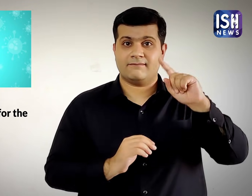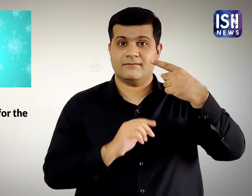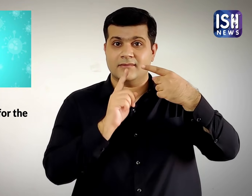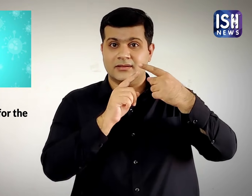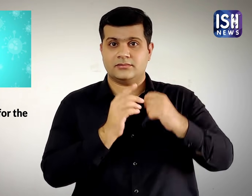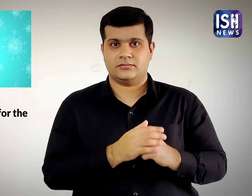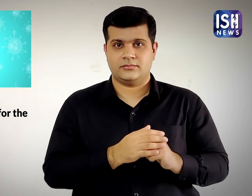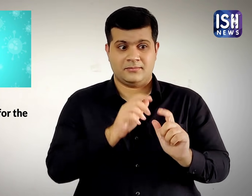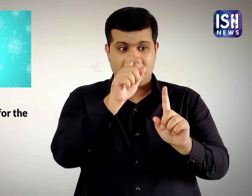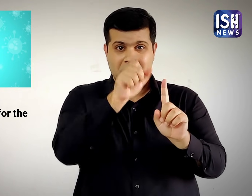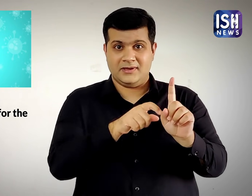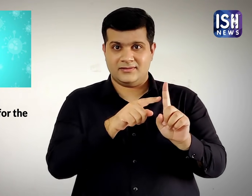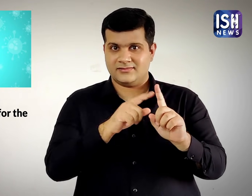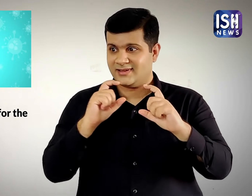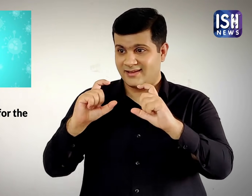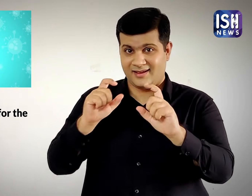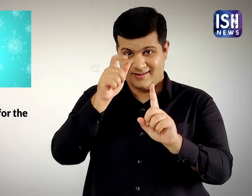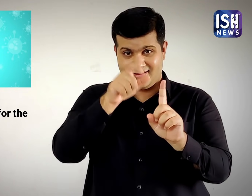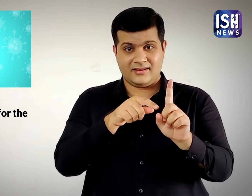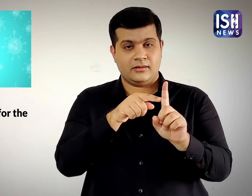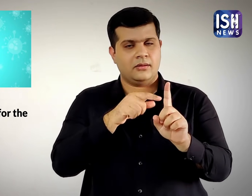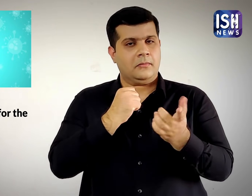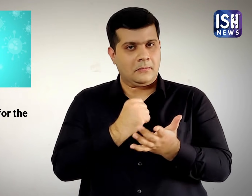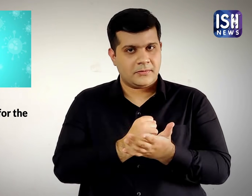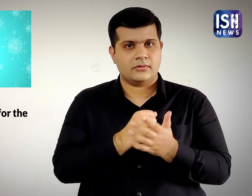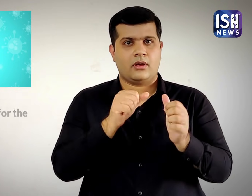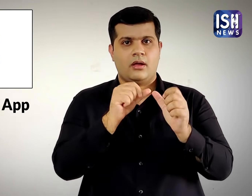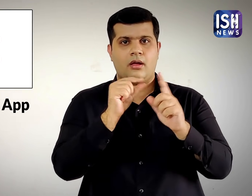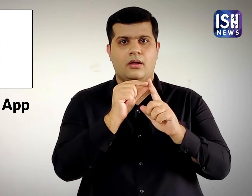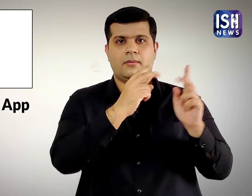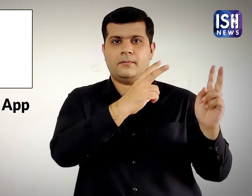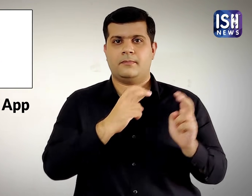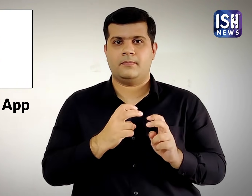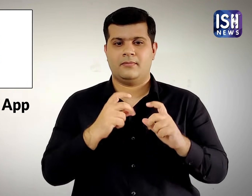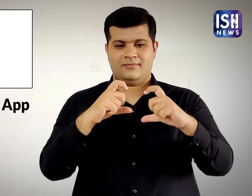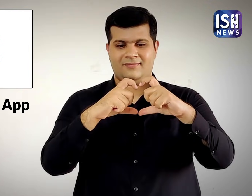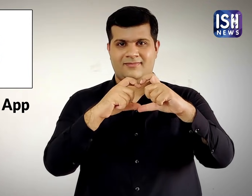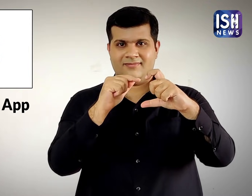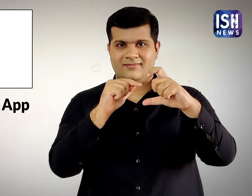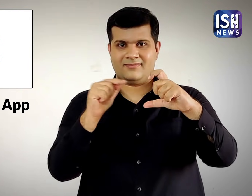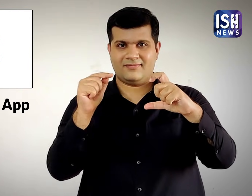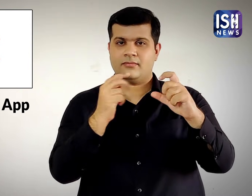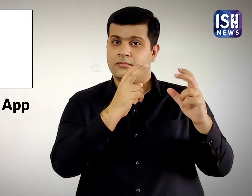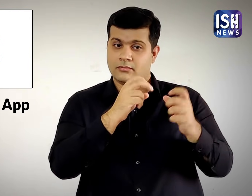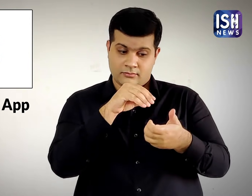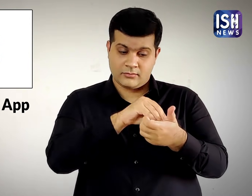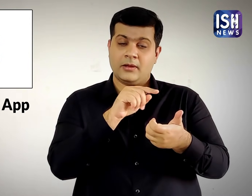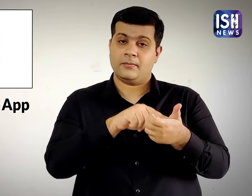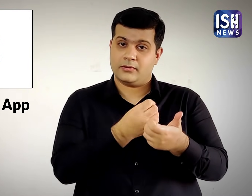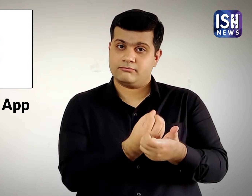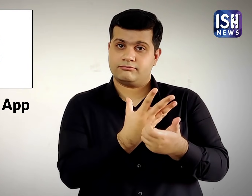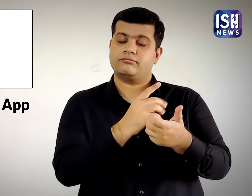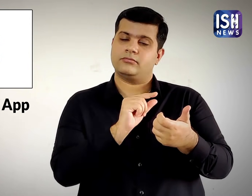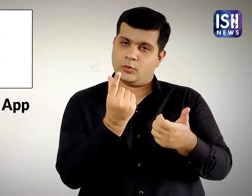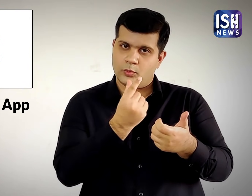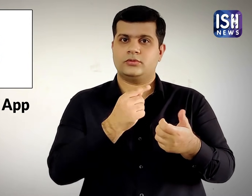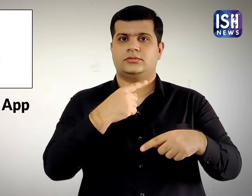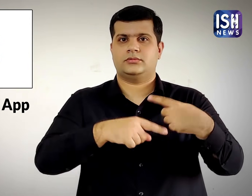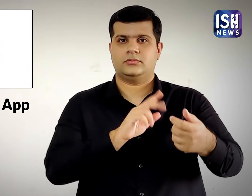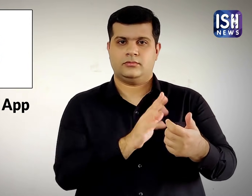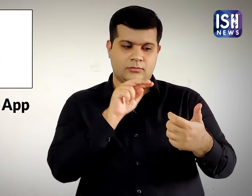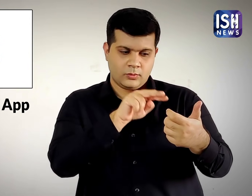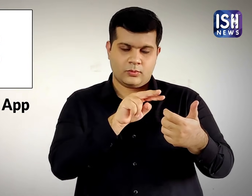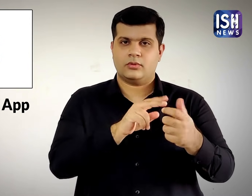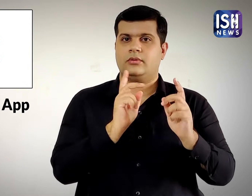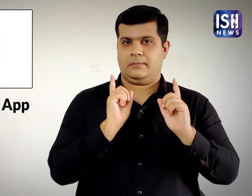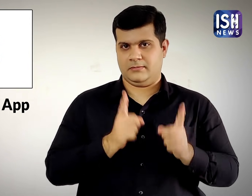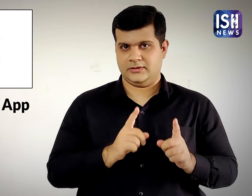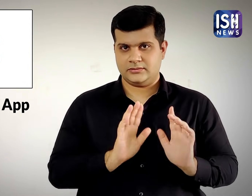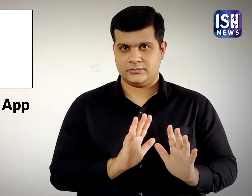1. The caregiver must download the AAROGYA SETU APP And it should be active at all times.